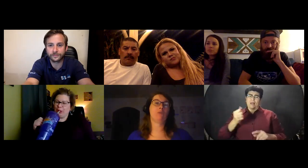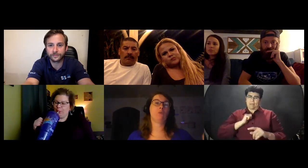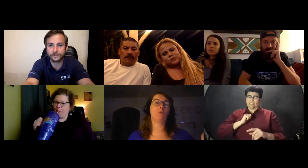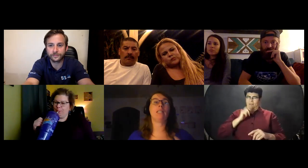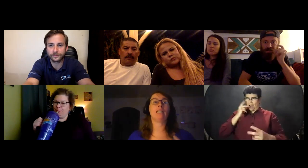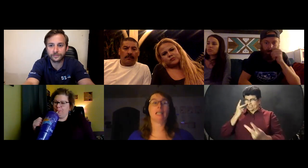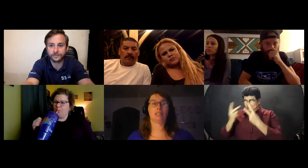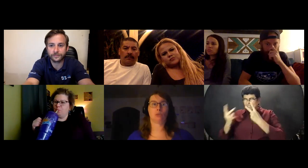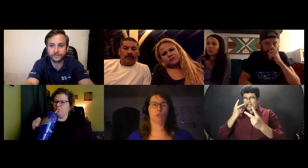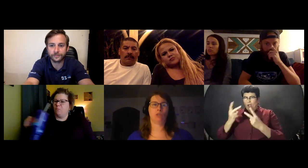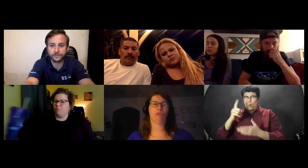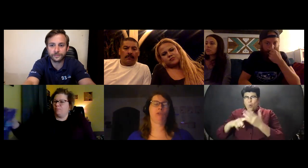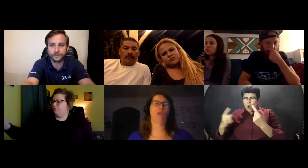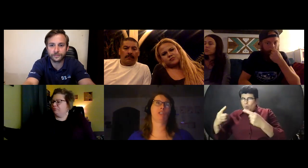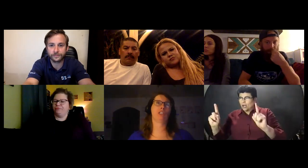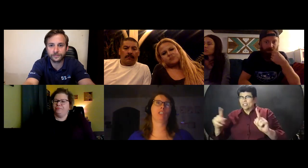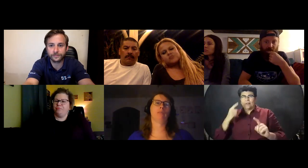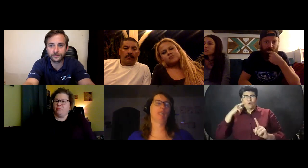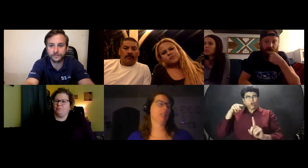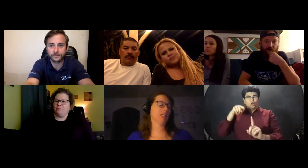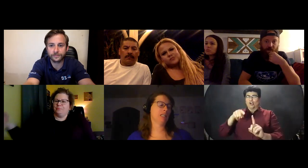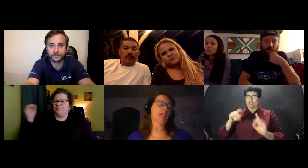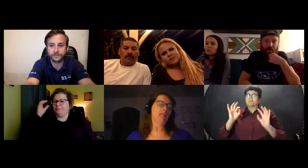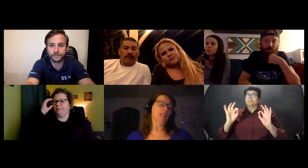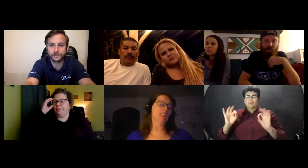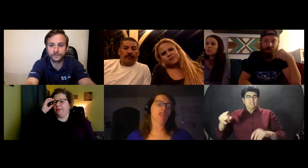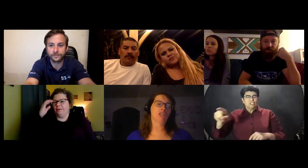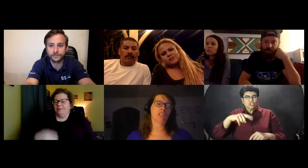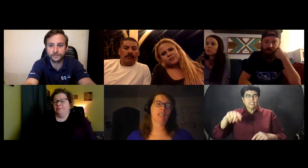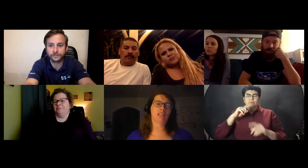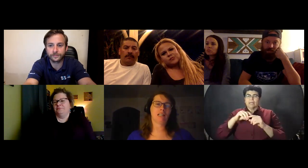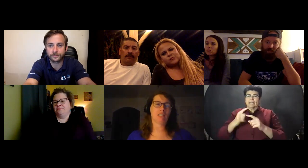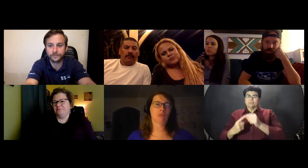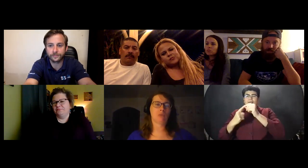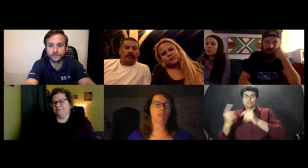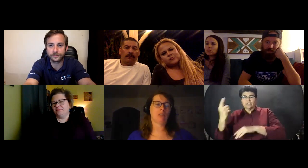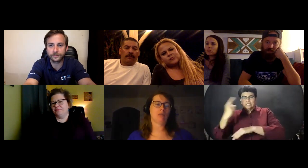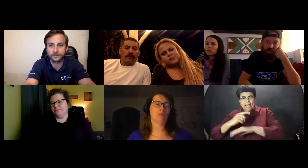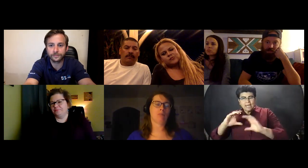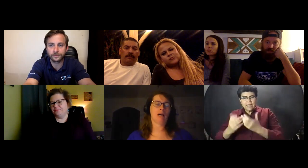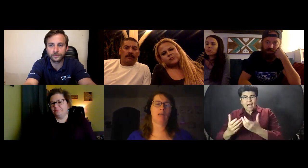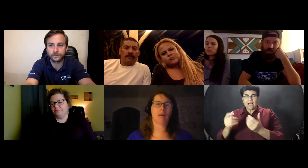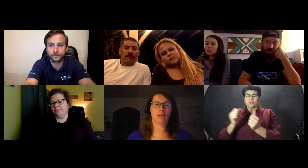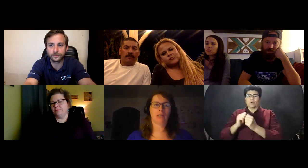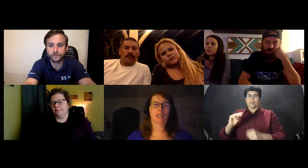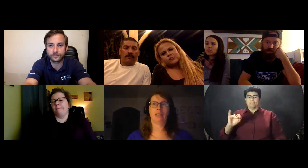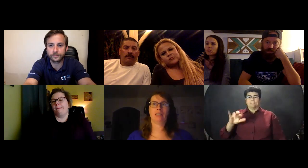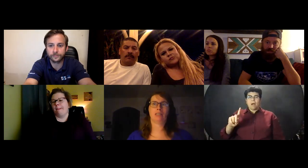what does work for her she's been in special day